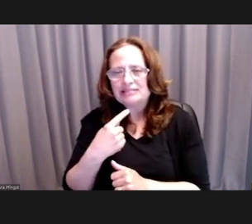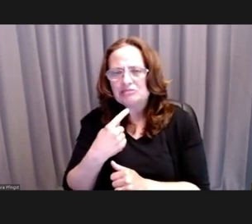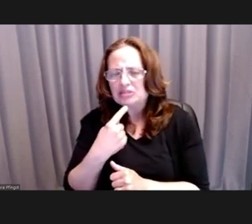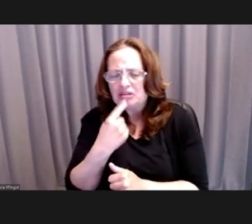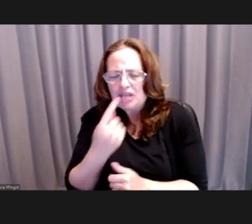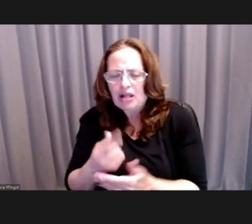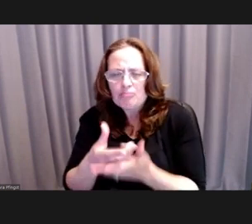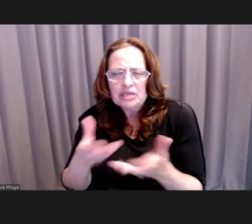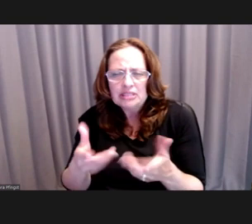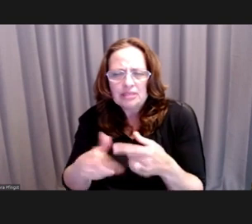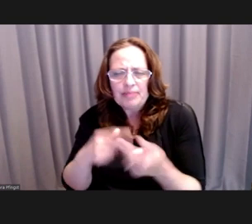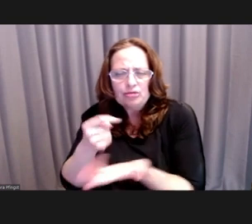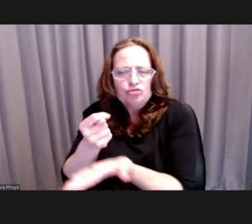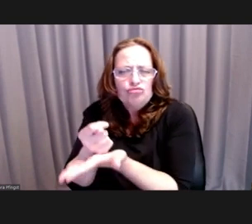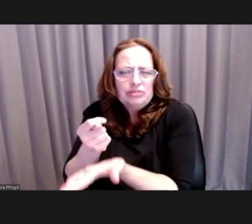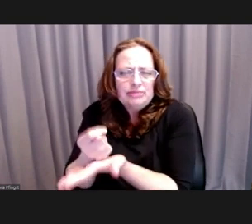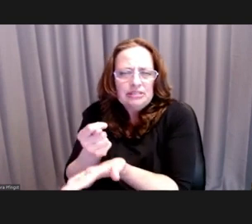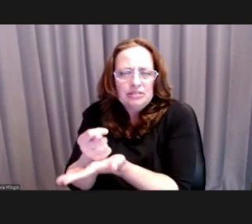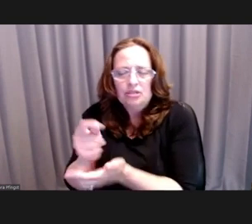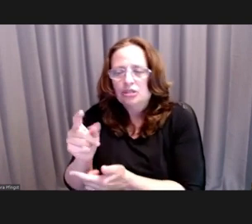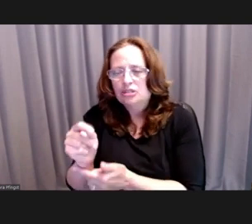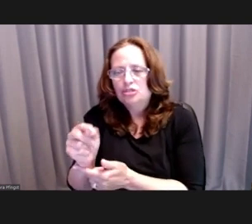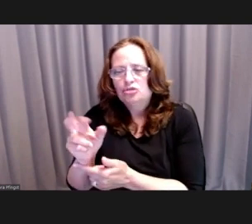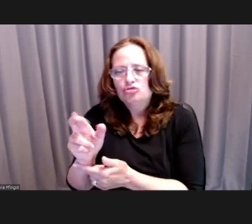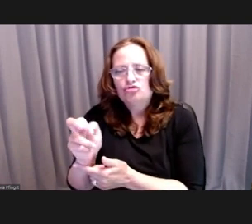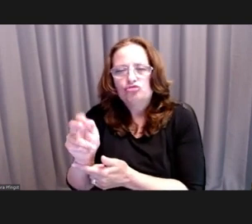Really talking about how we identify, investigate,